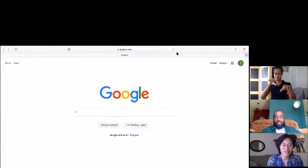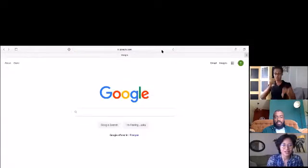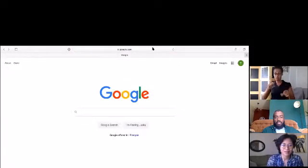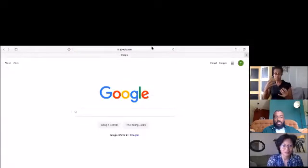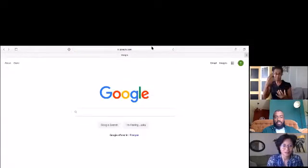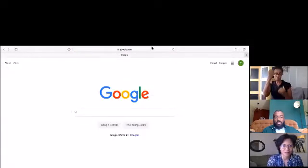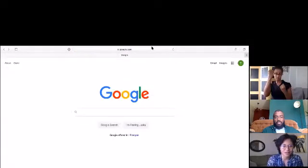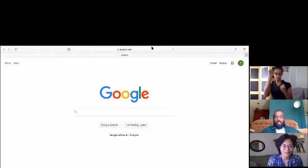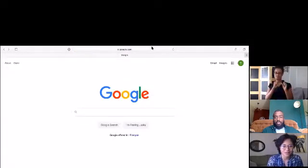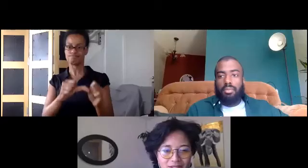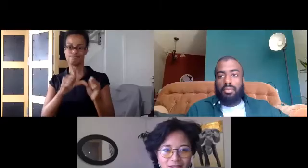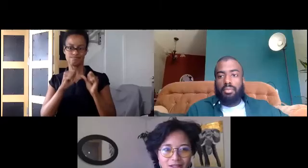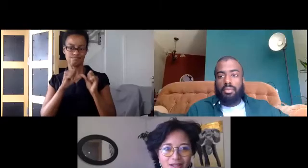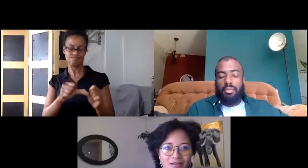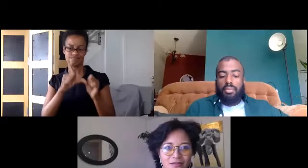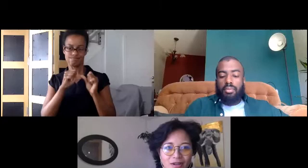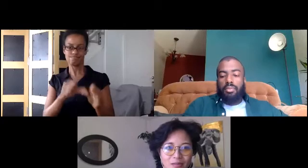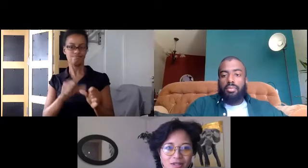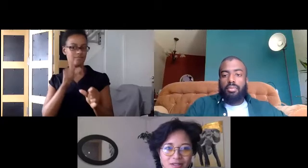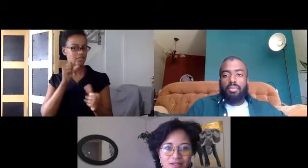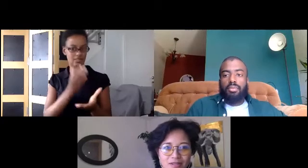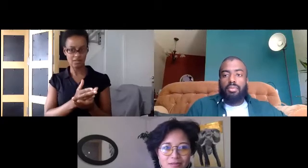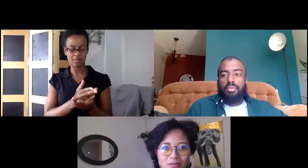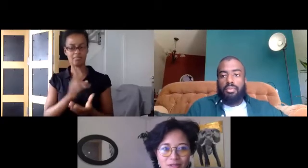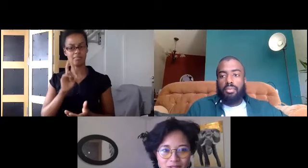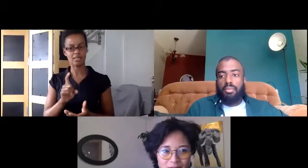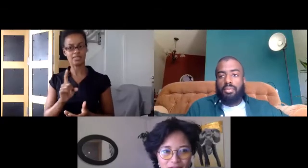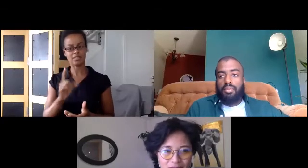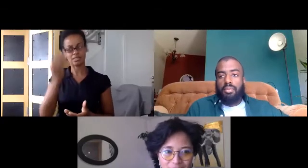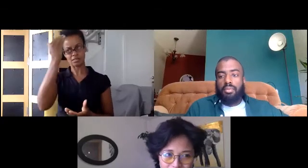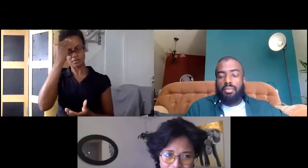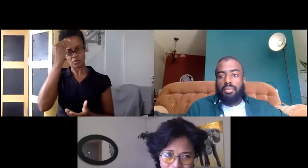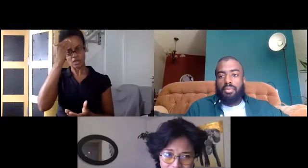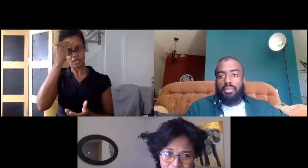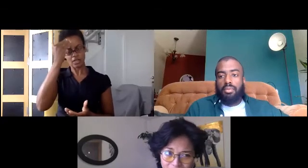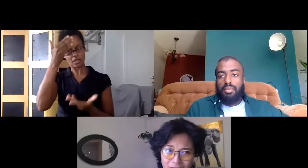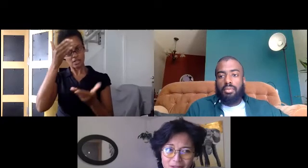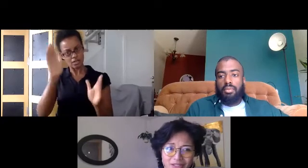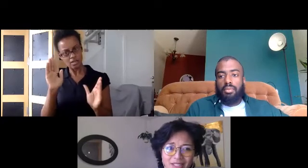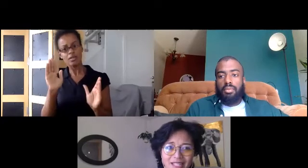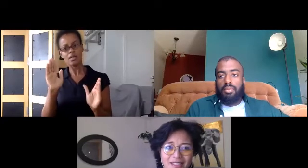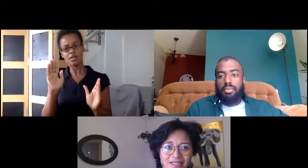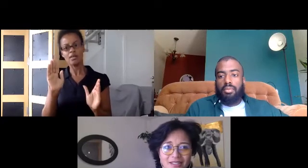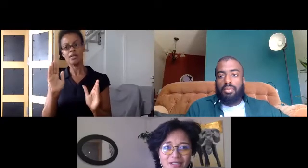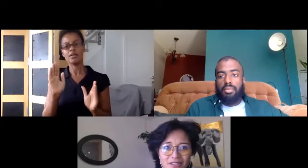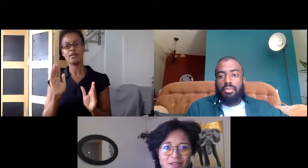to build our mindfulness of our present participation, acknowledging the land is Indigenous protocol.